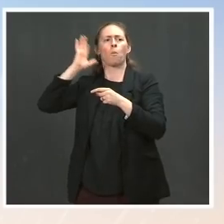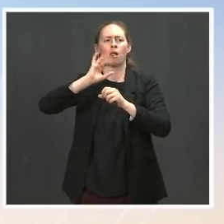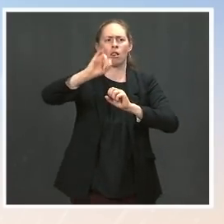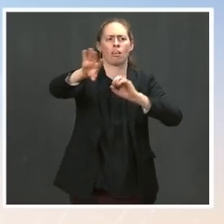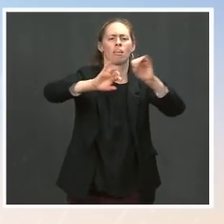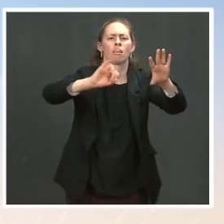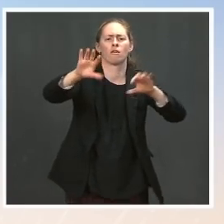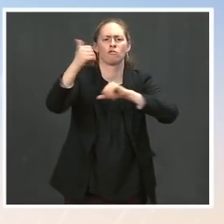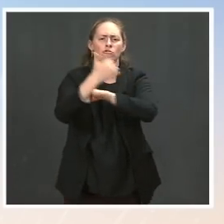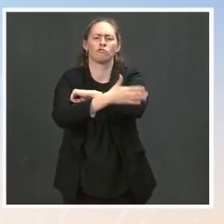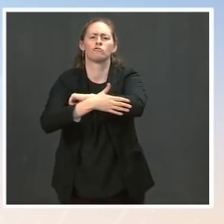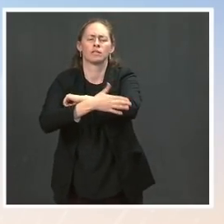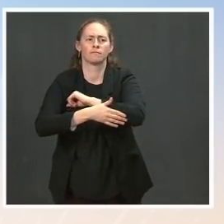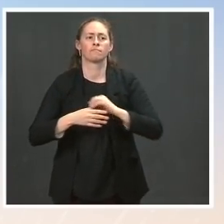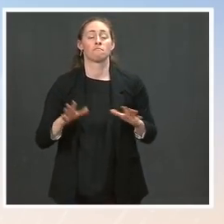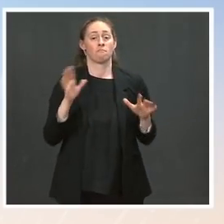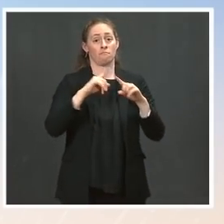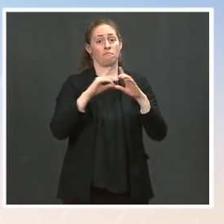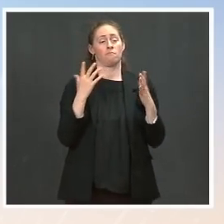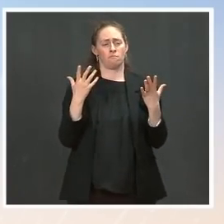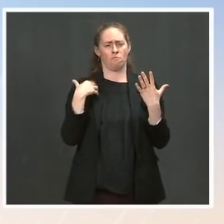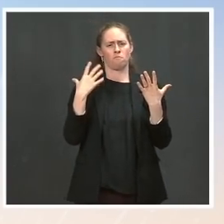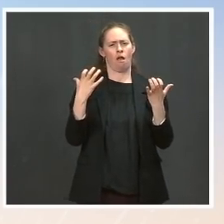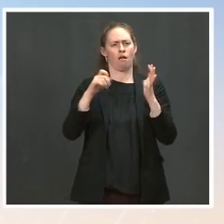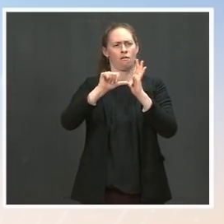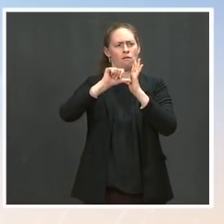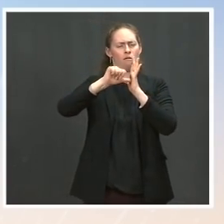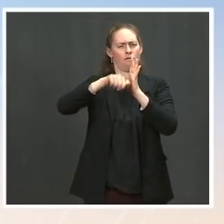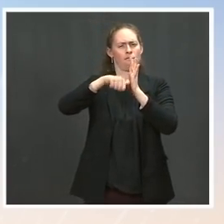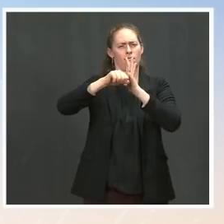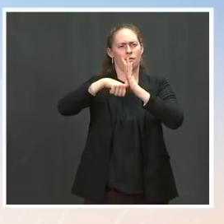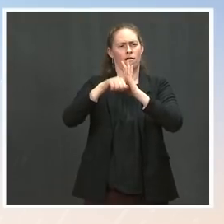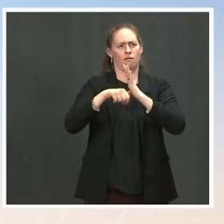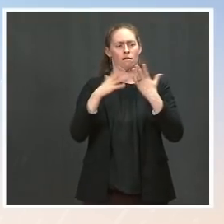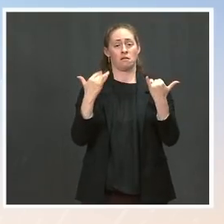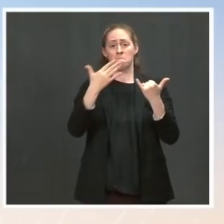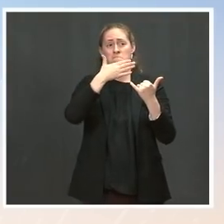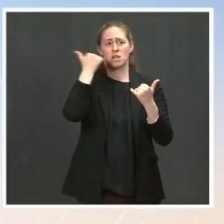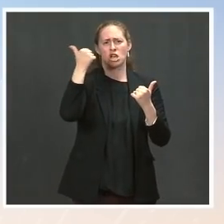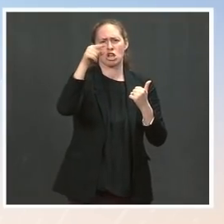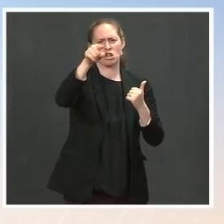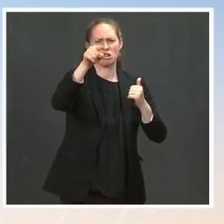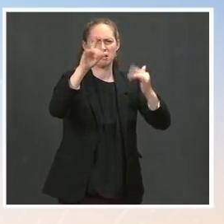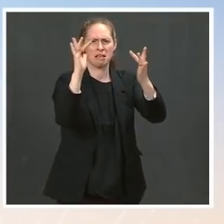But I would send you to the companies for that question. The Press: Okay. Can I ask just a couple of personnel things? You mentioned Roberta Jacobson.